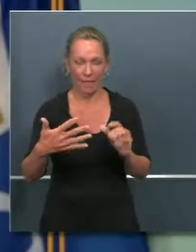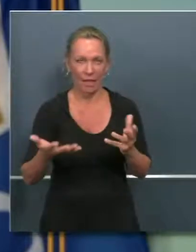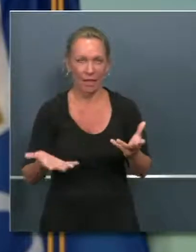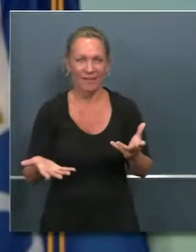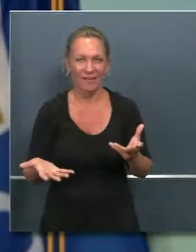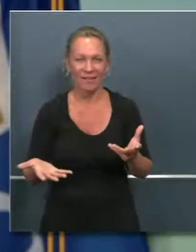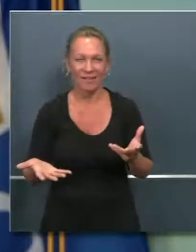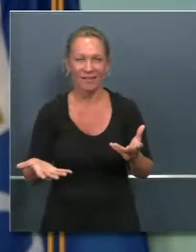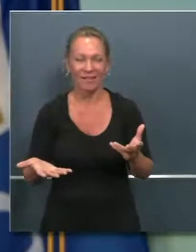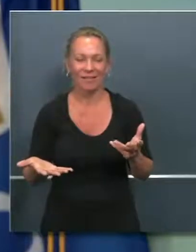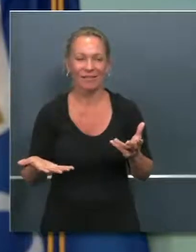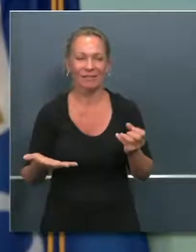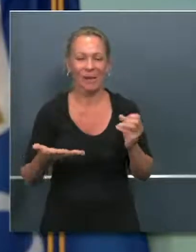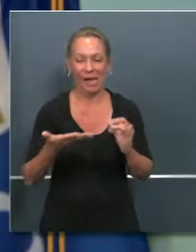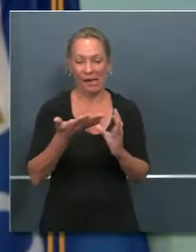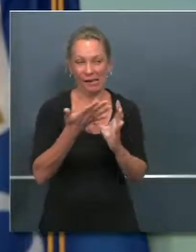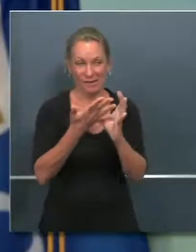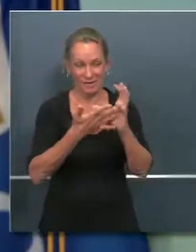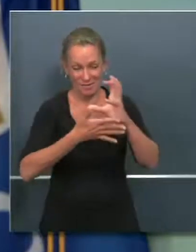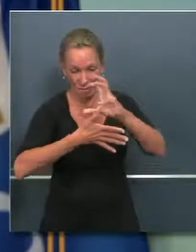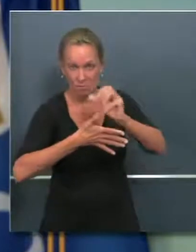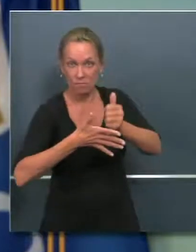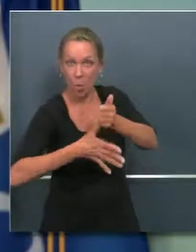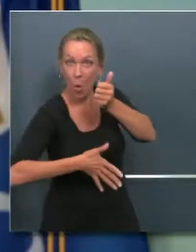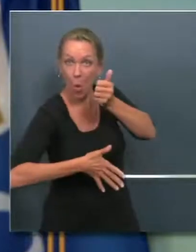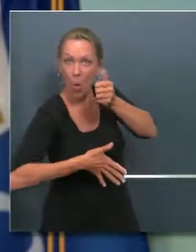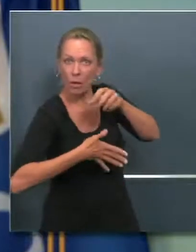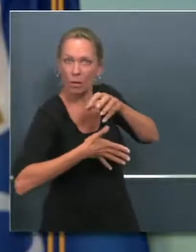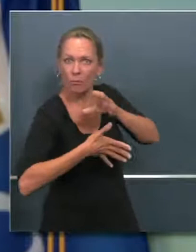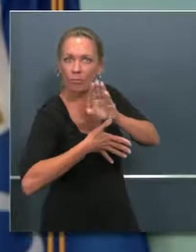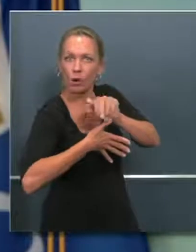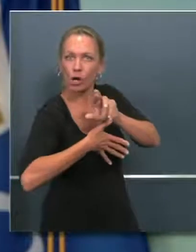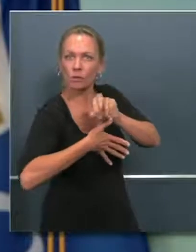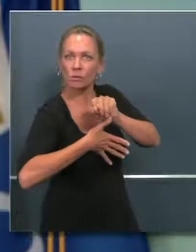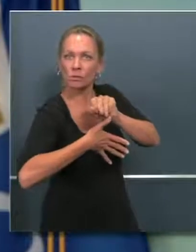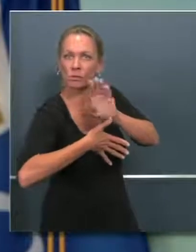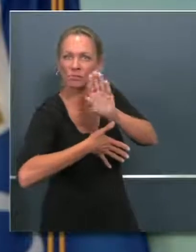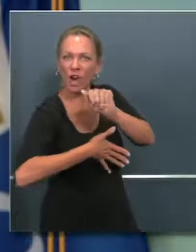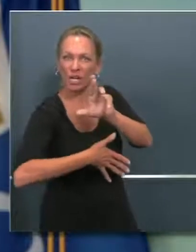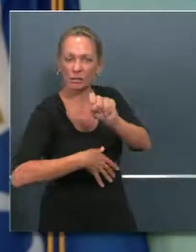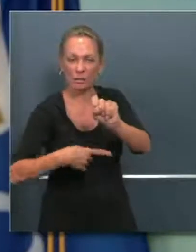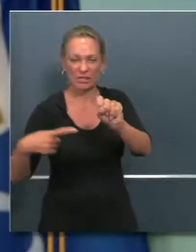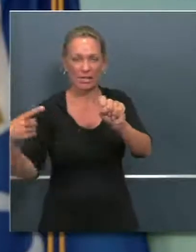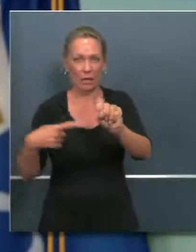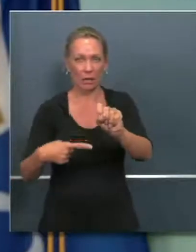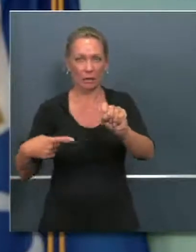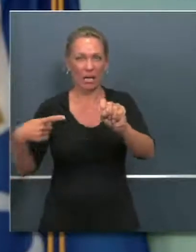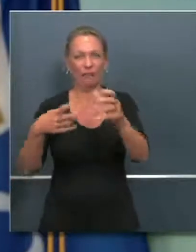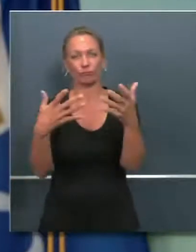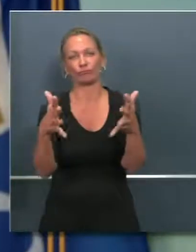and no one's naive look at some of the images I my phone is filled with images of people taking